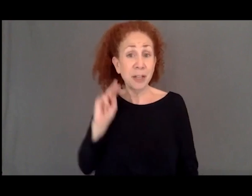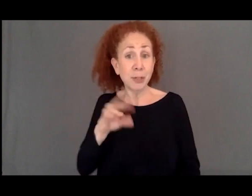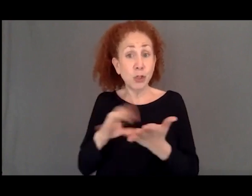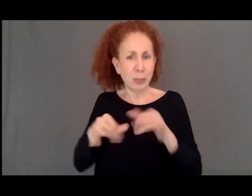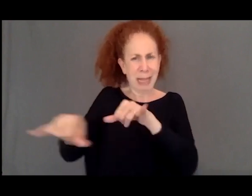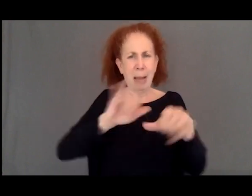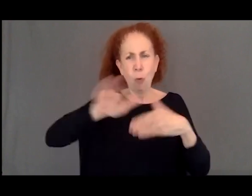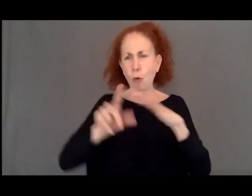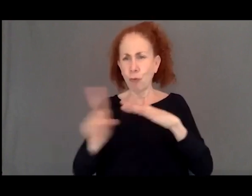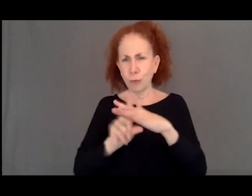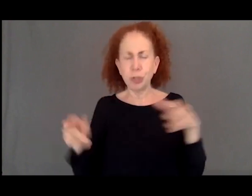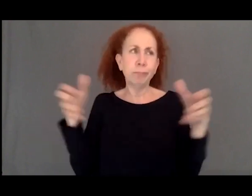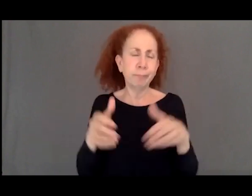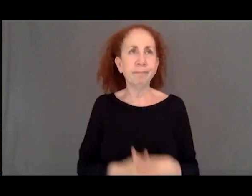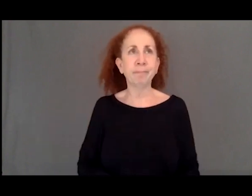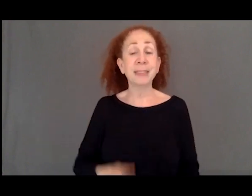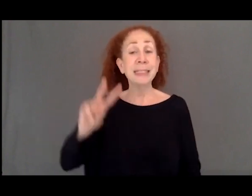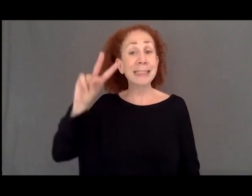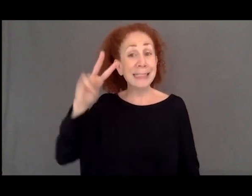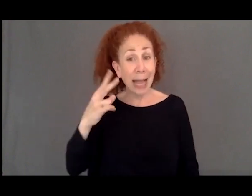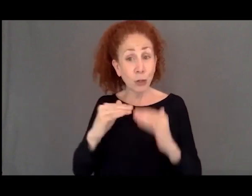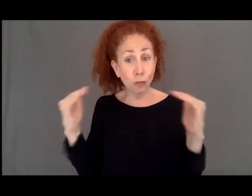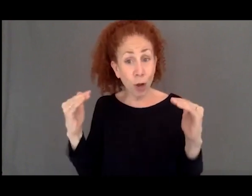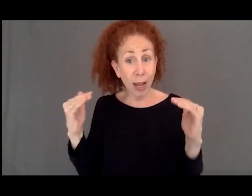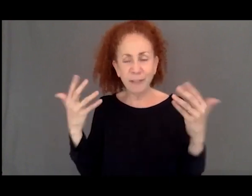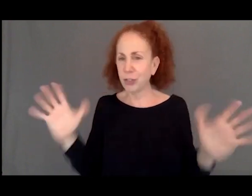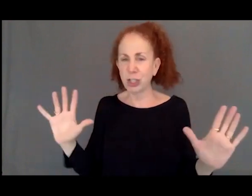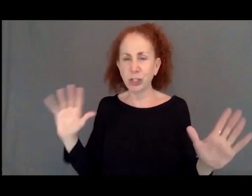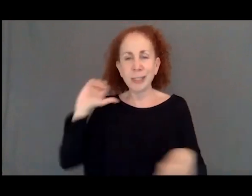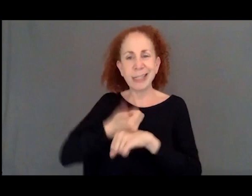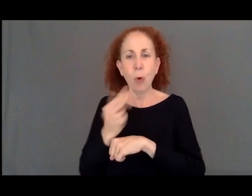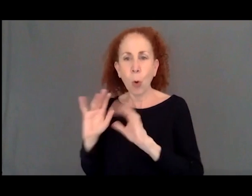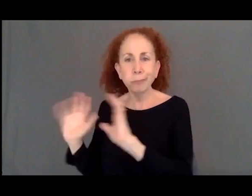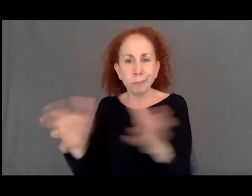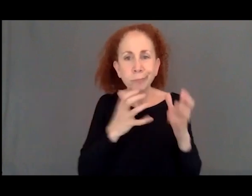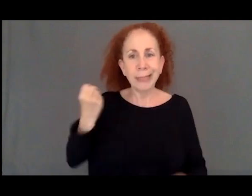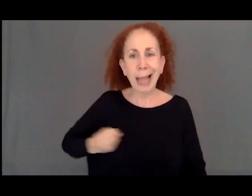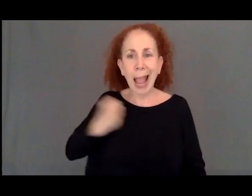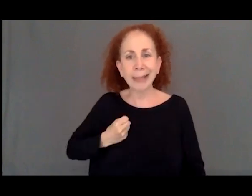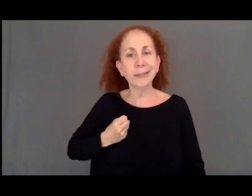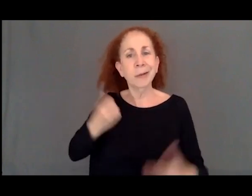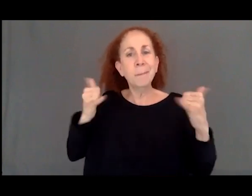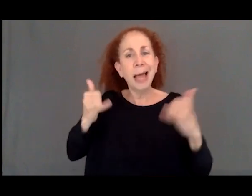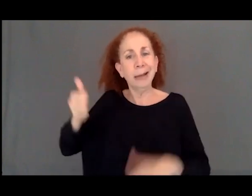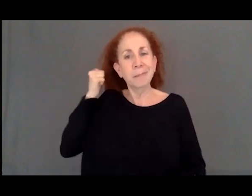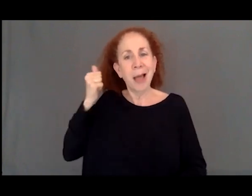all refugees, of course. But by the second grade, we were already forming our own gangs in the schoolyard. We didn't do any damage.